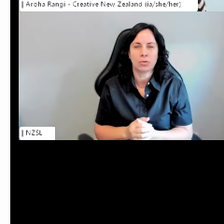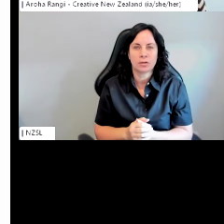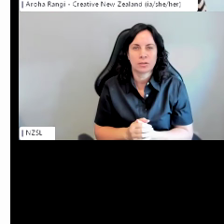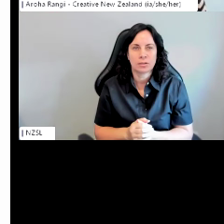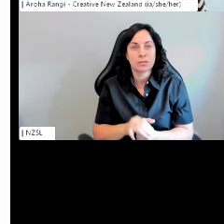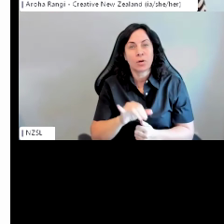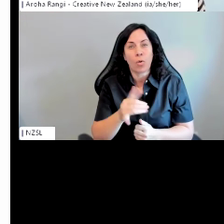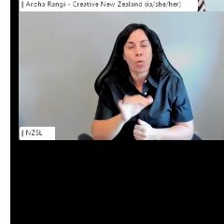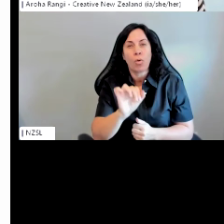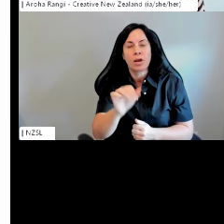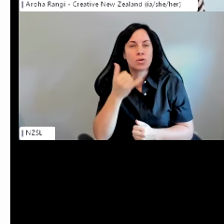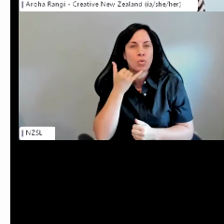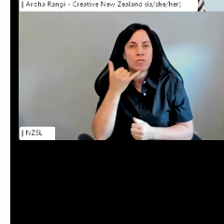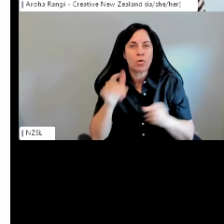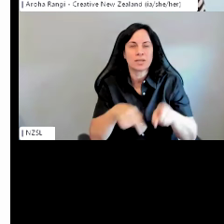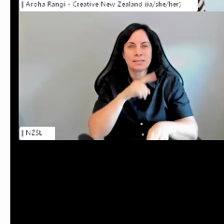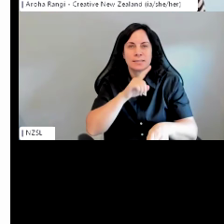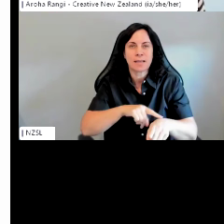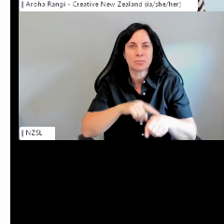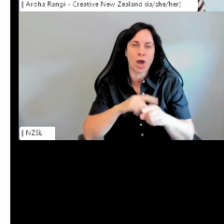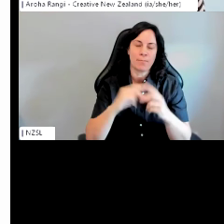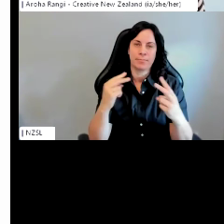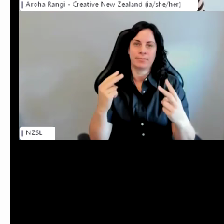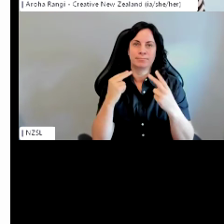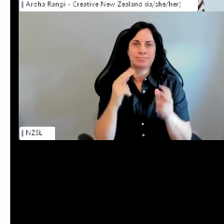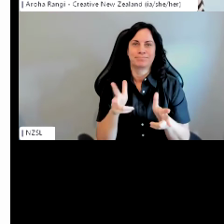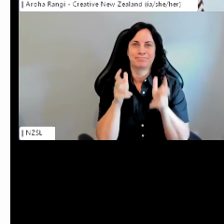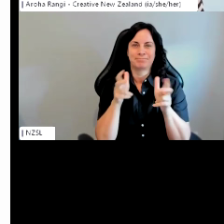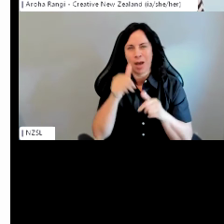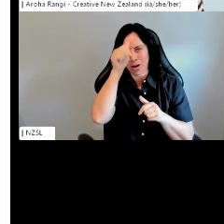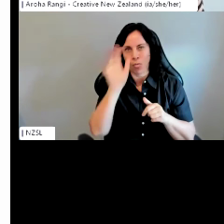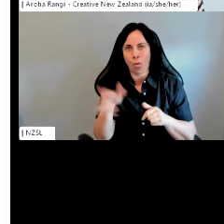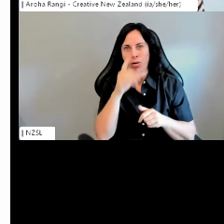your phone while you're listening to me because you're all multitasking people. Um, and it takes